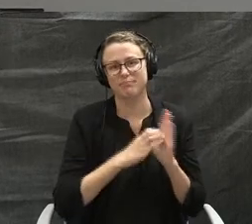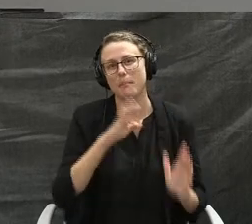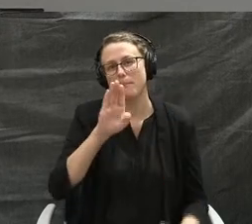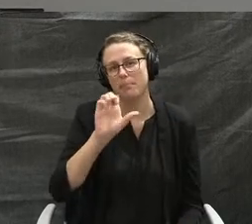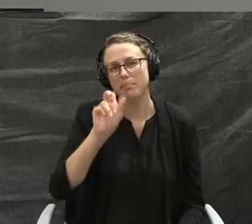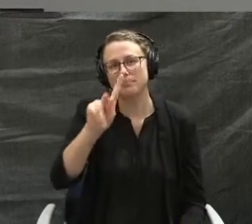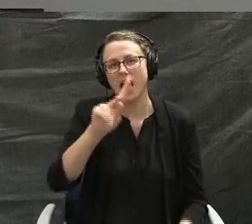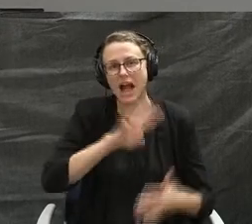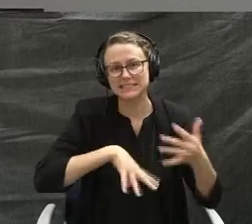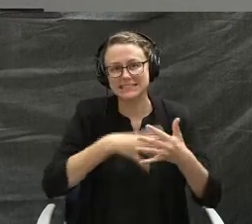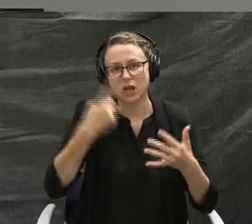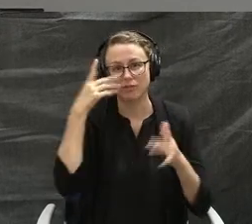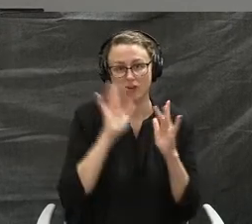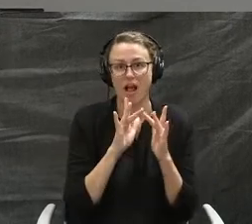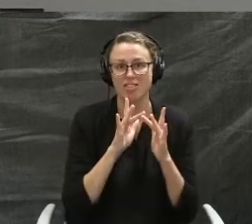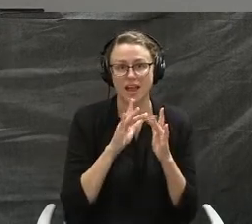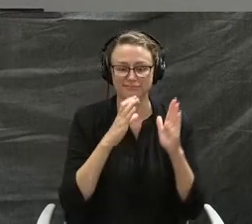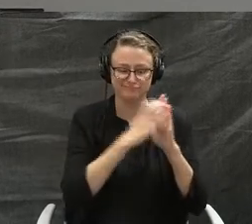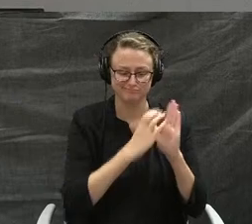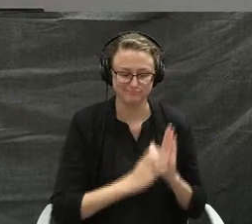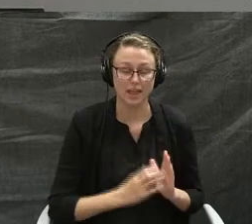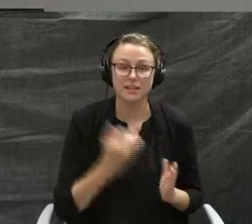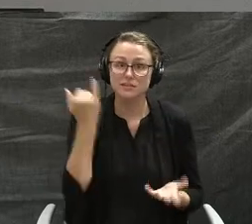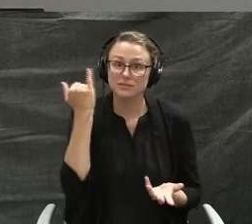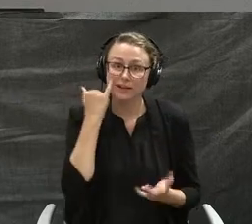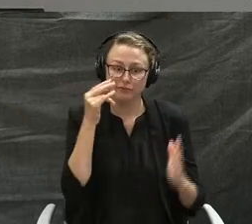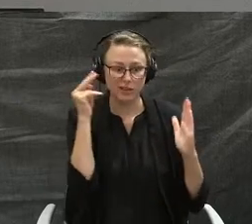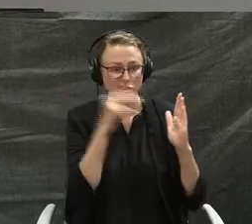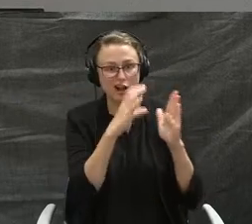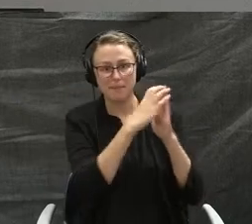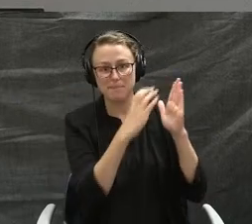So as we look at our block schedule for online, we have in